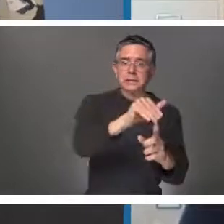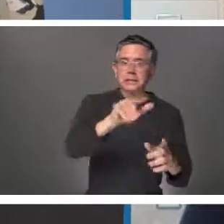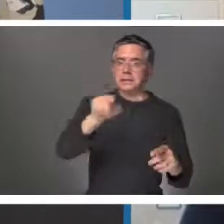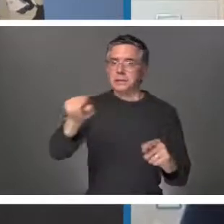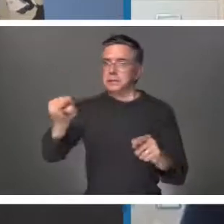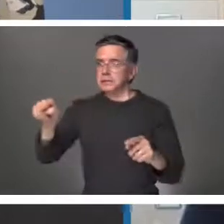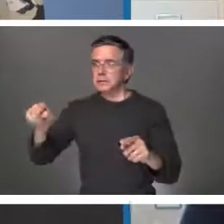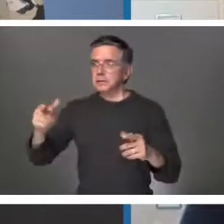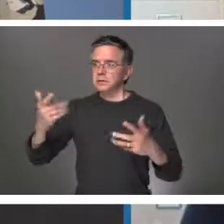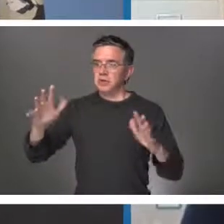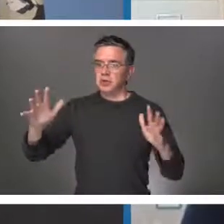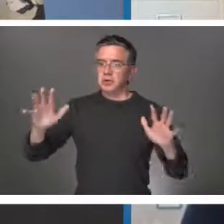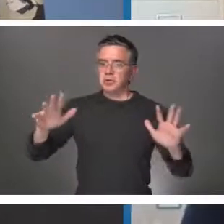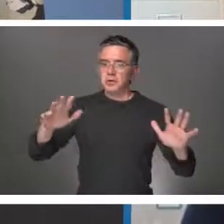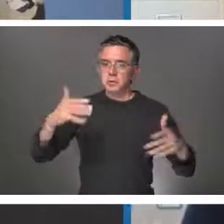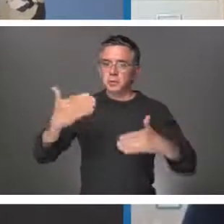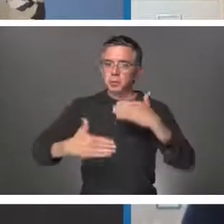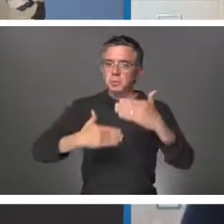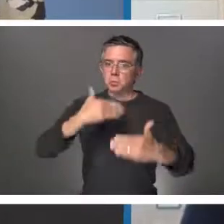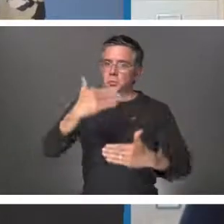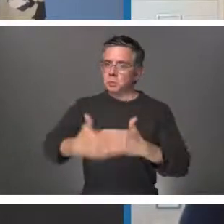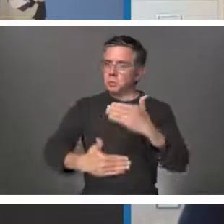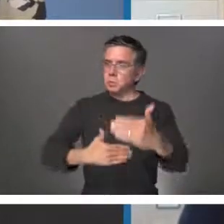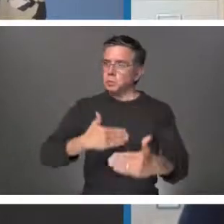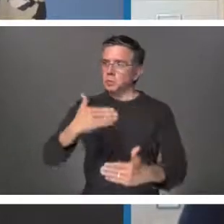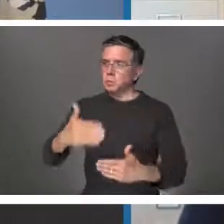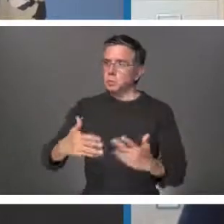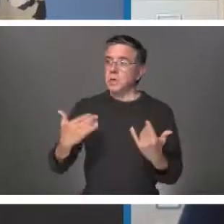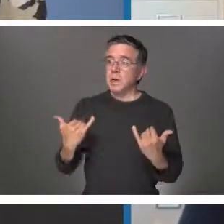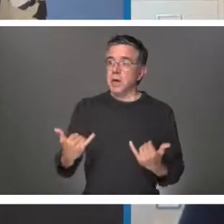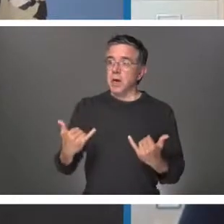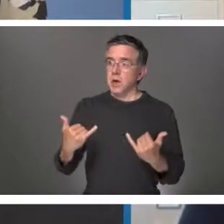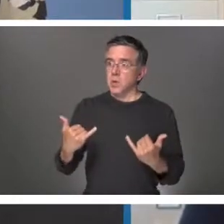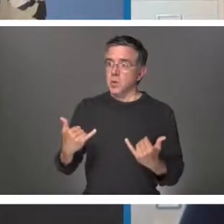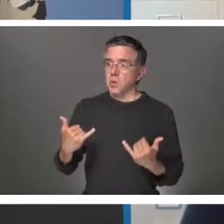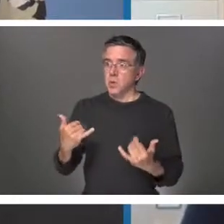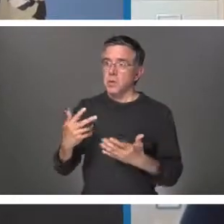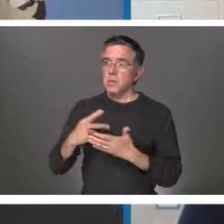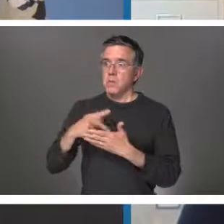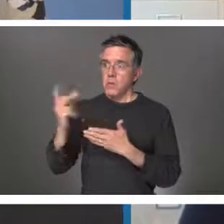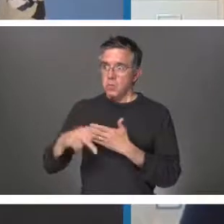we're wrapping up a couple of our programs calling through our individual clients and caregivers,